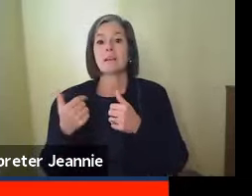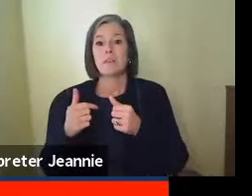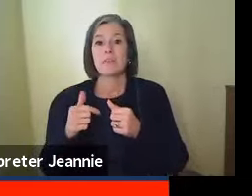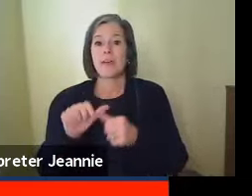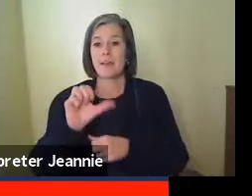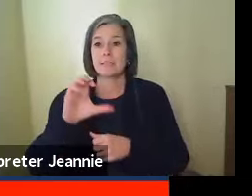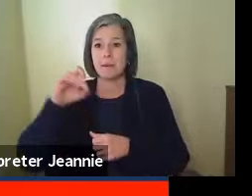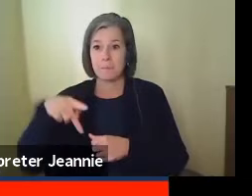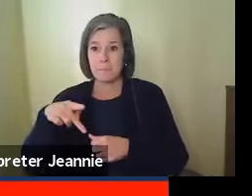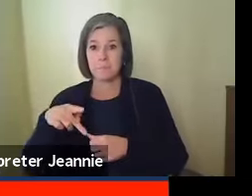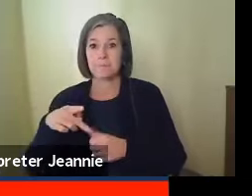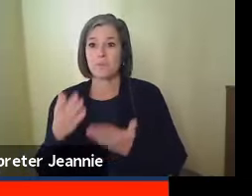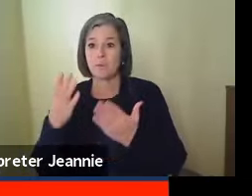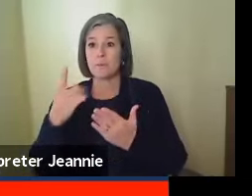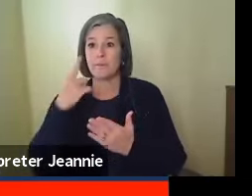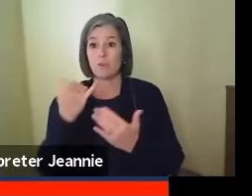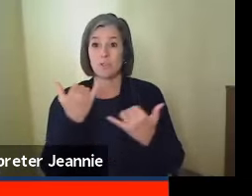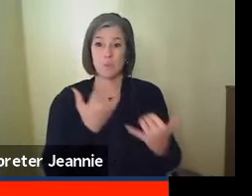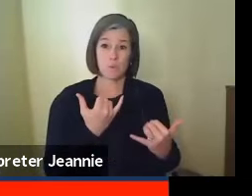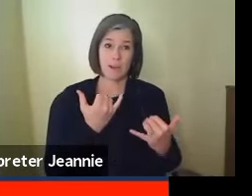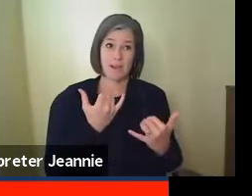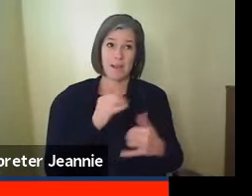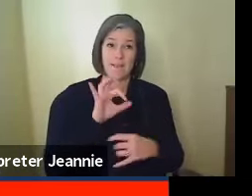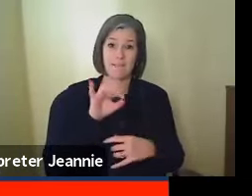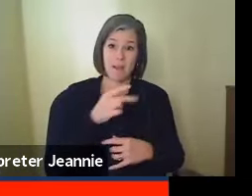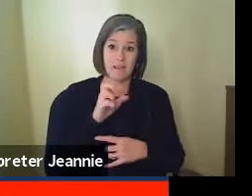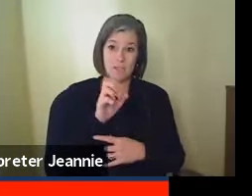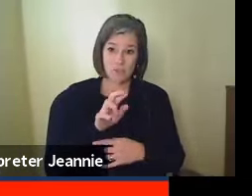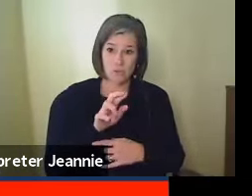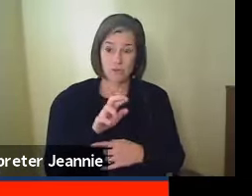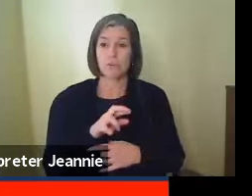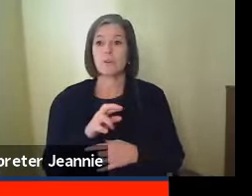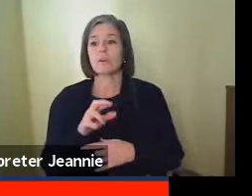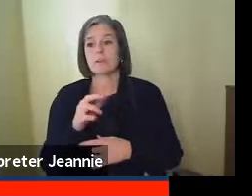We will hopefully come out for Moderna on this Saturday and Sunday.